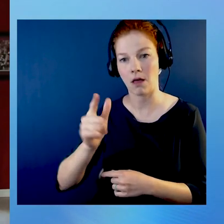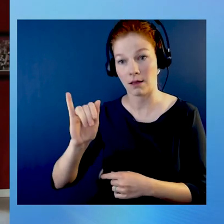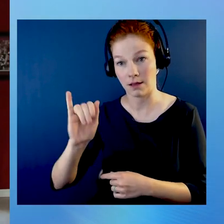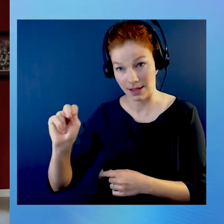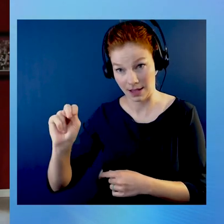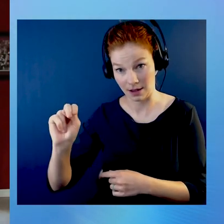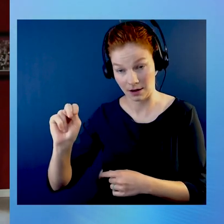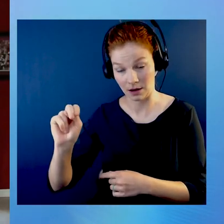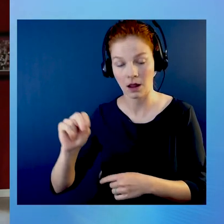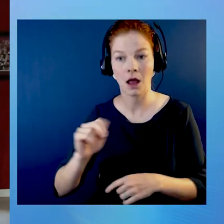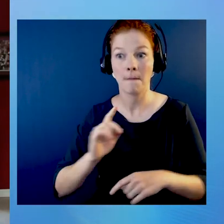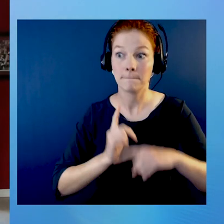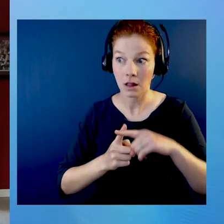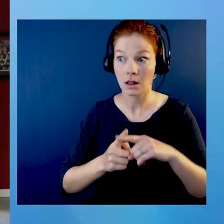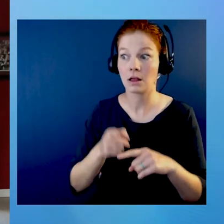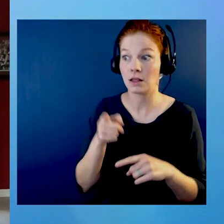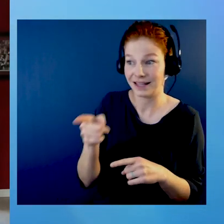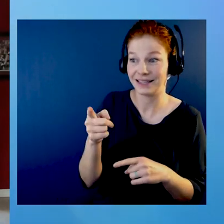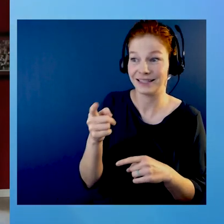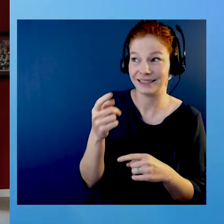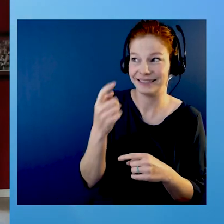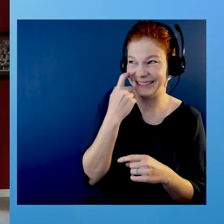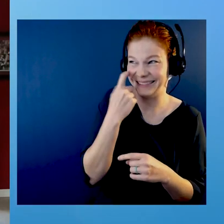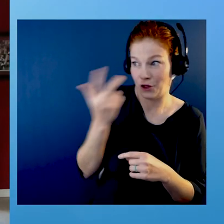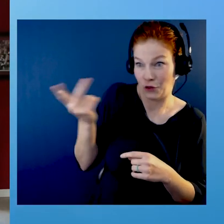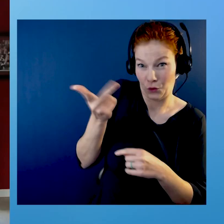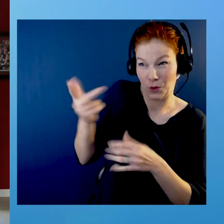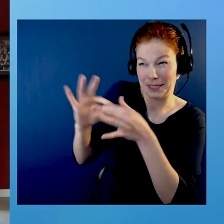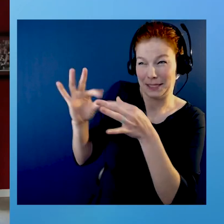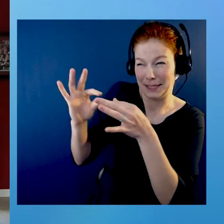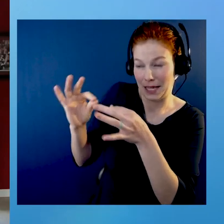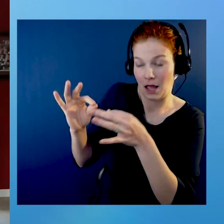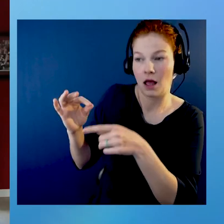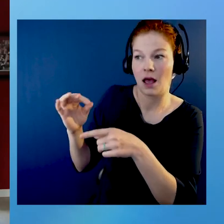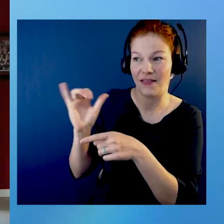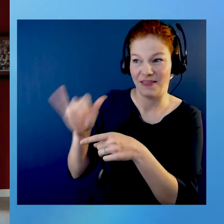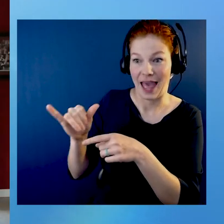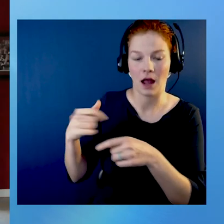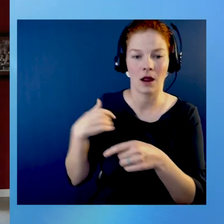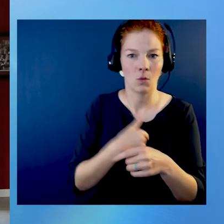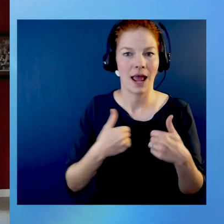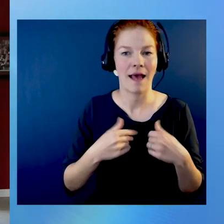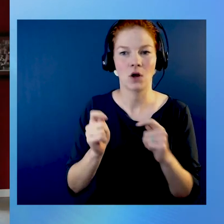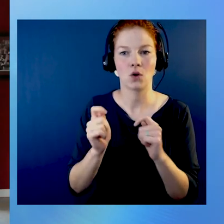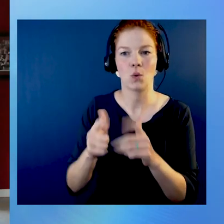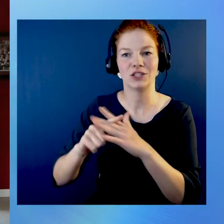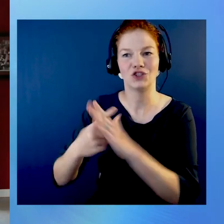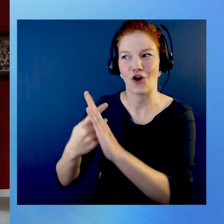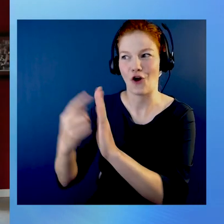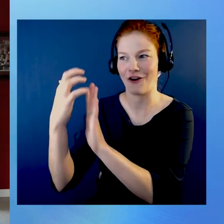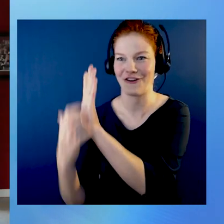documentation that Erik and team mentioned earlier, we also have a quickstart sample that even if you're new to Azure or